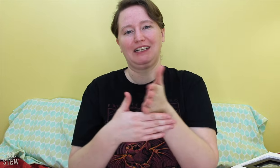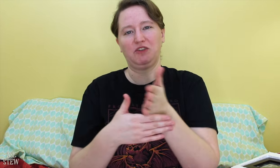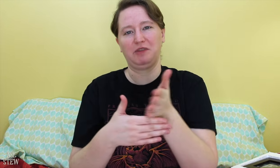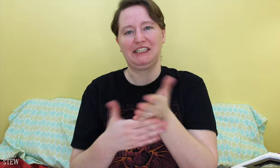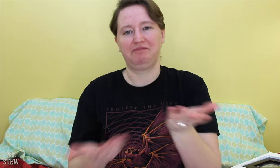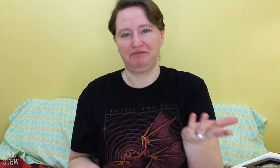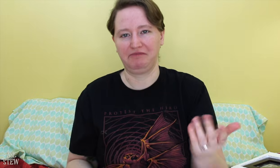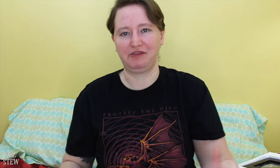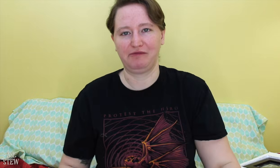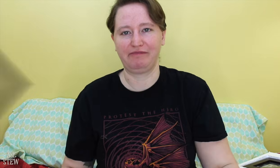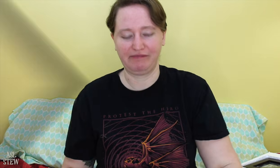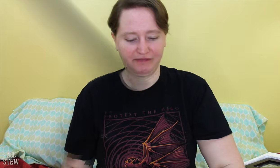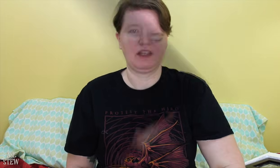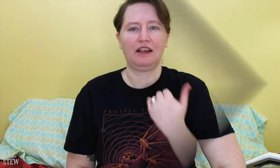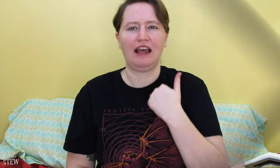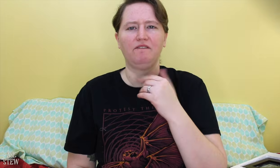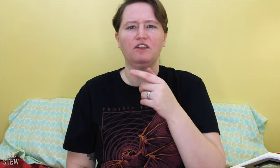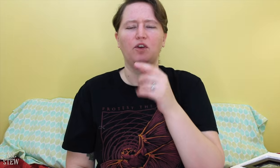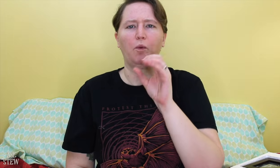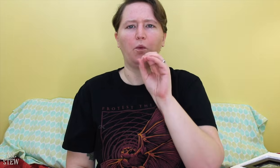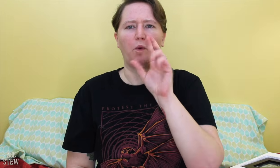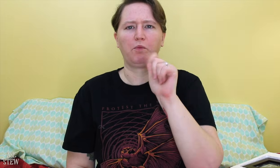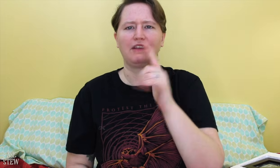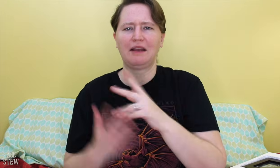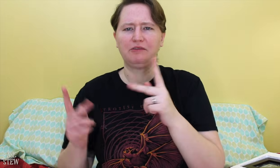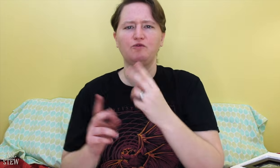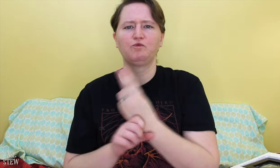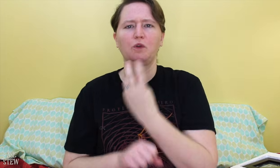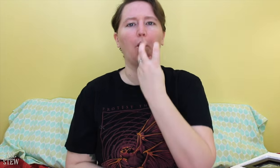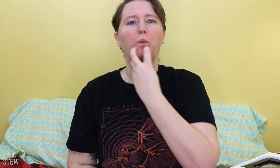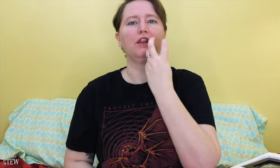They are hard of hearing.